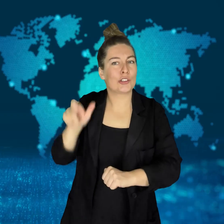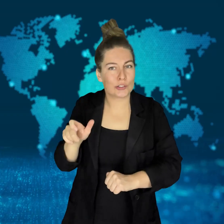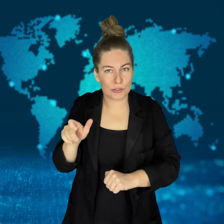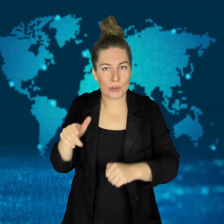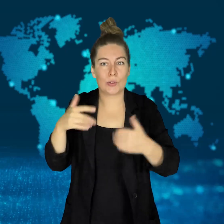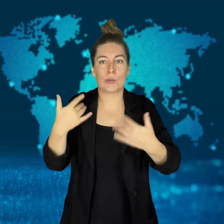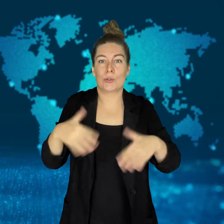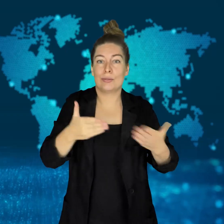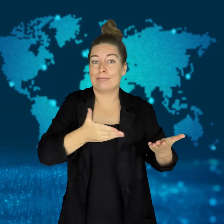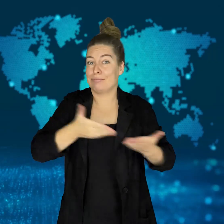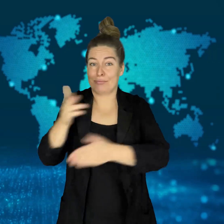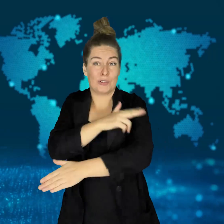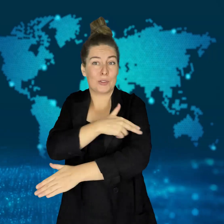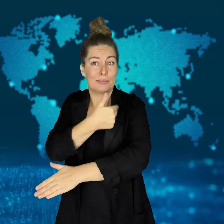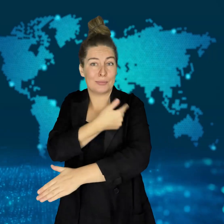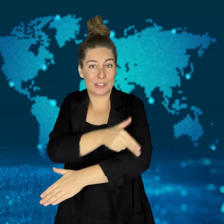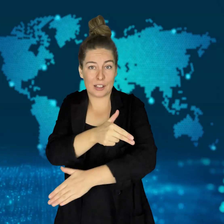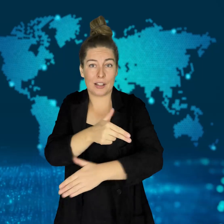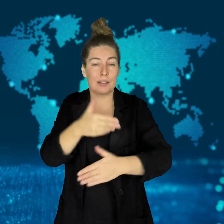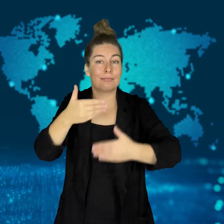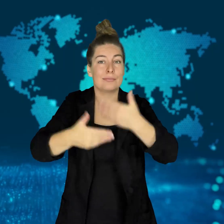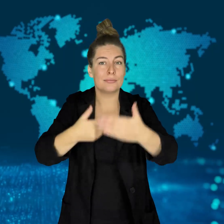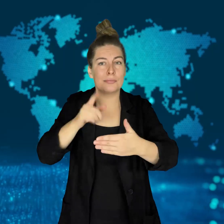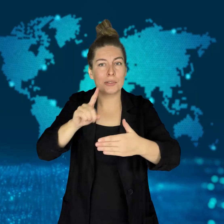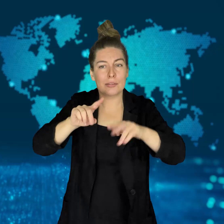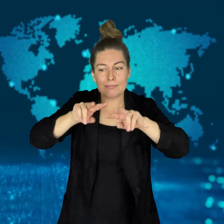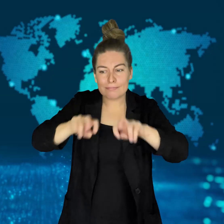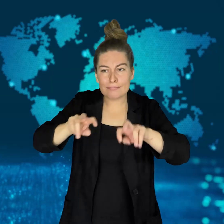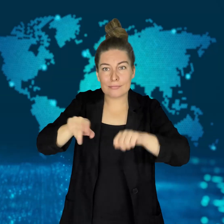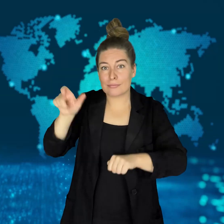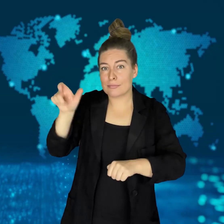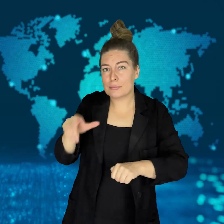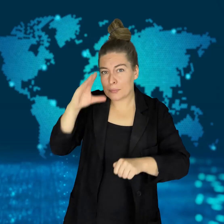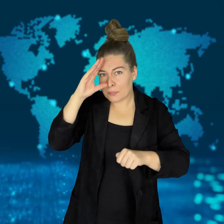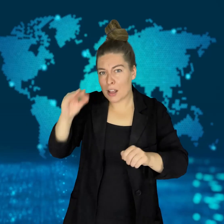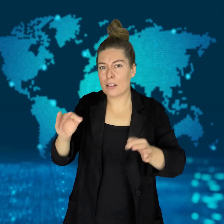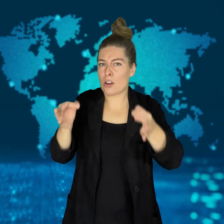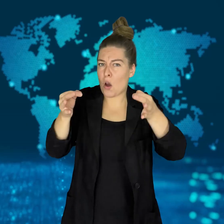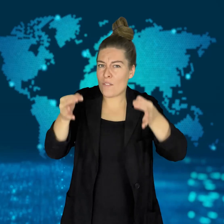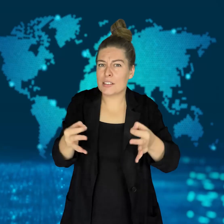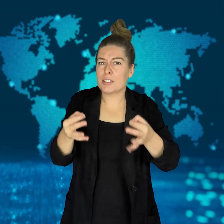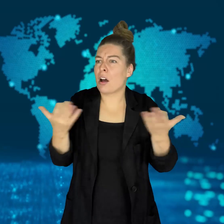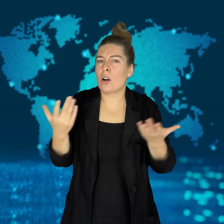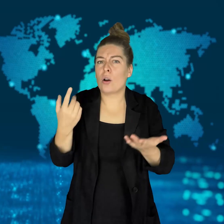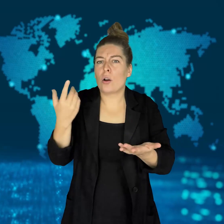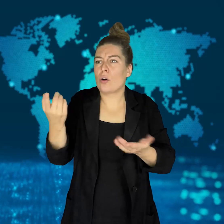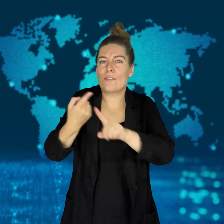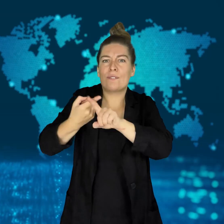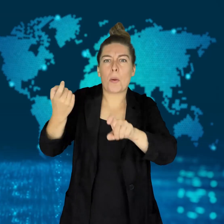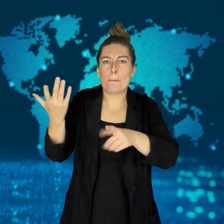He was tackled by witnesses who were present at the time of the attack.